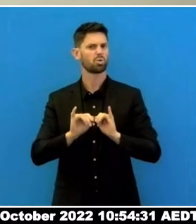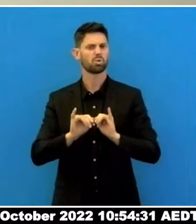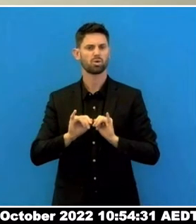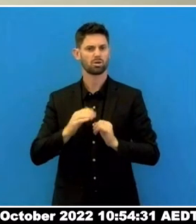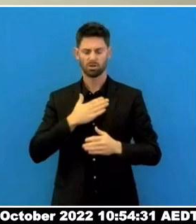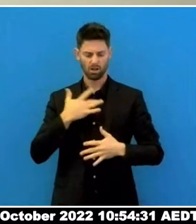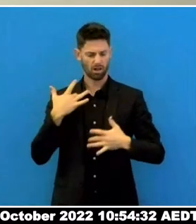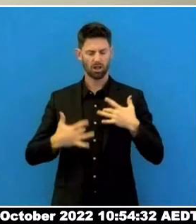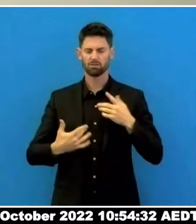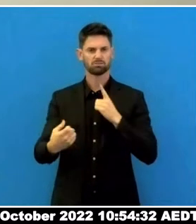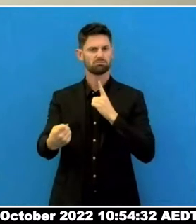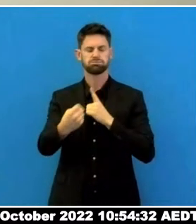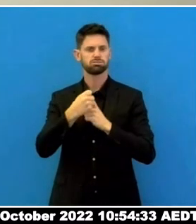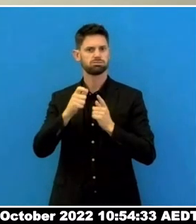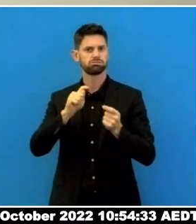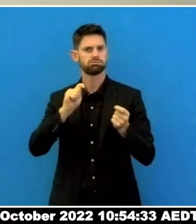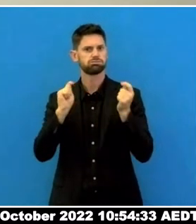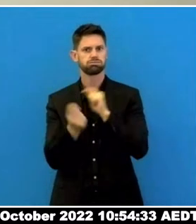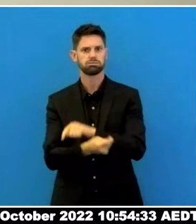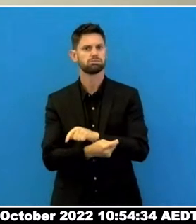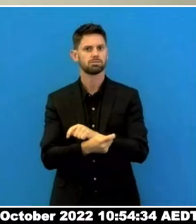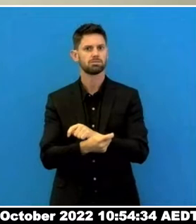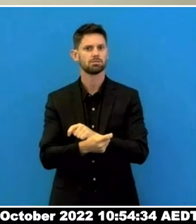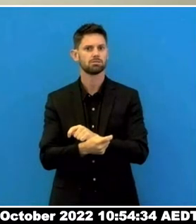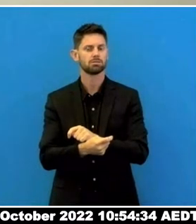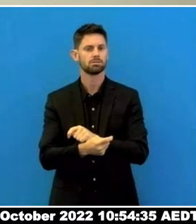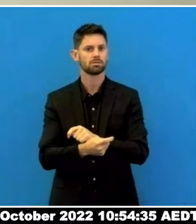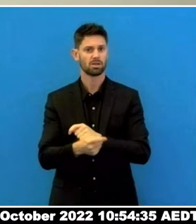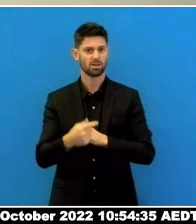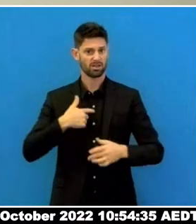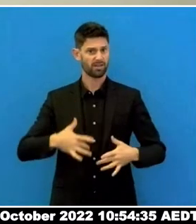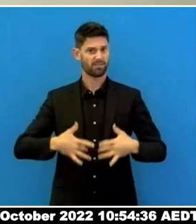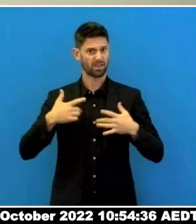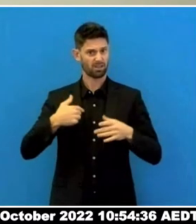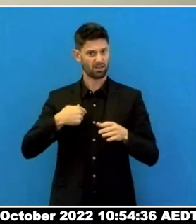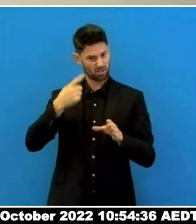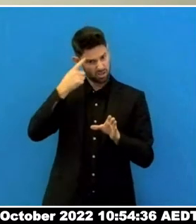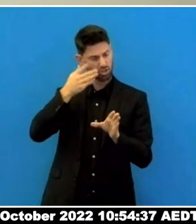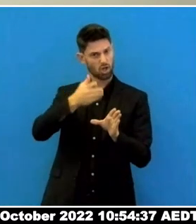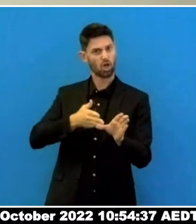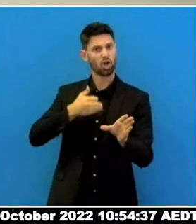As far as I'm concerned I feel that I experienced psychological torture on Nauru.